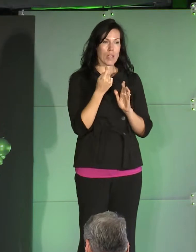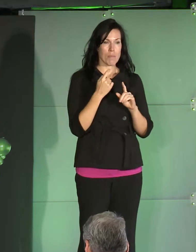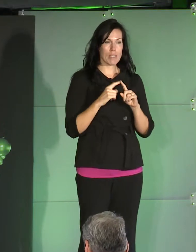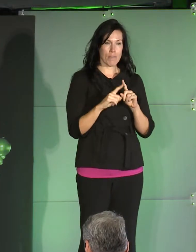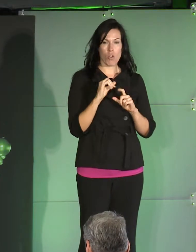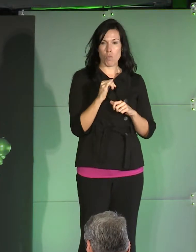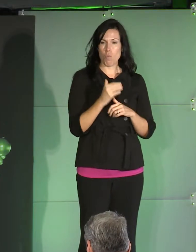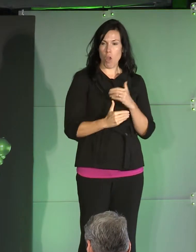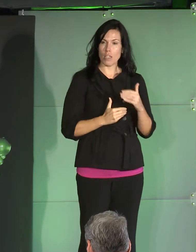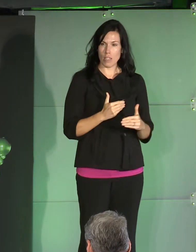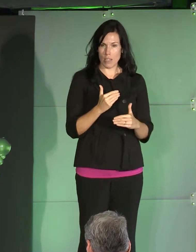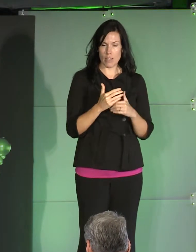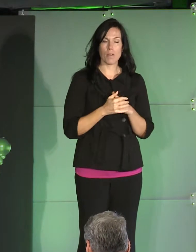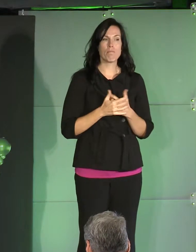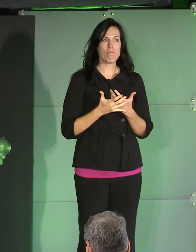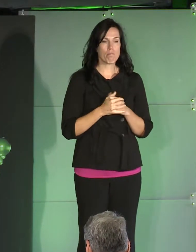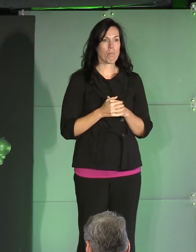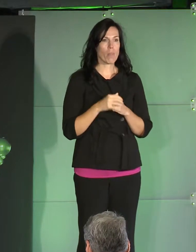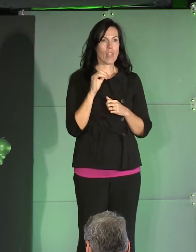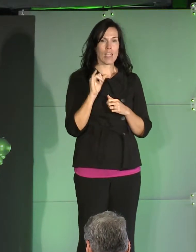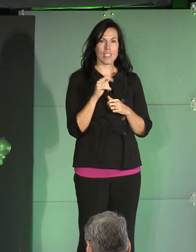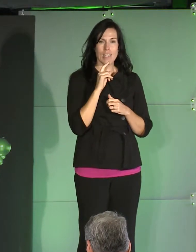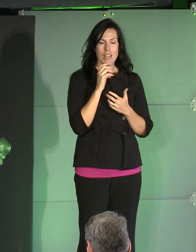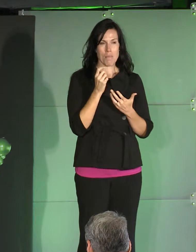So it's sort of a tricky cultural dynamic, where